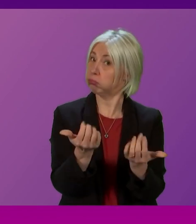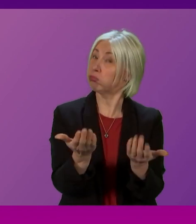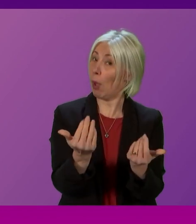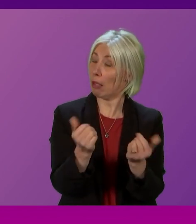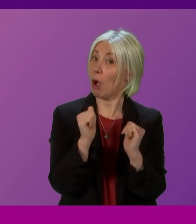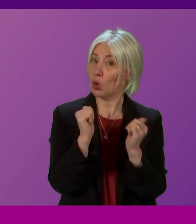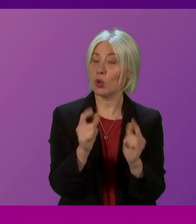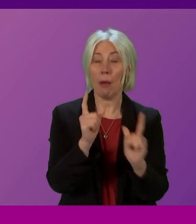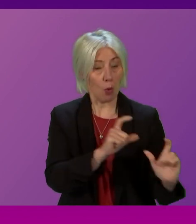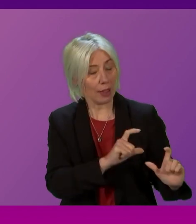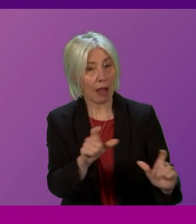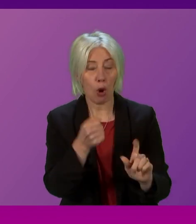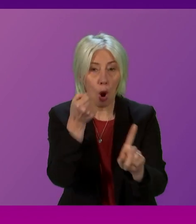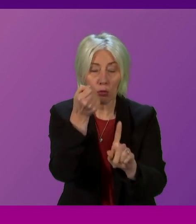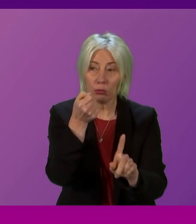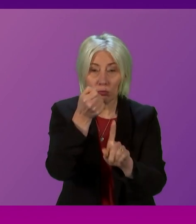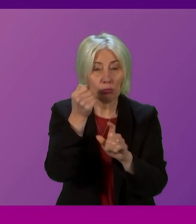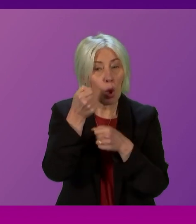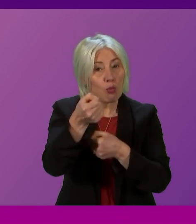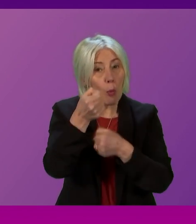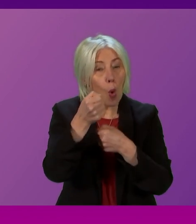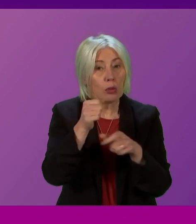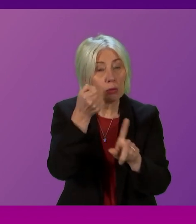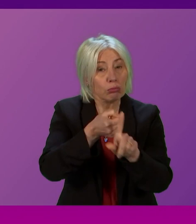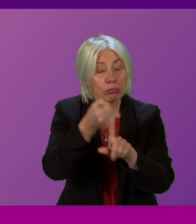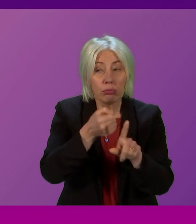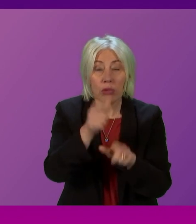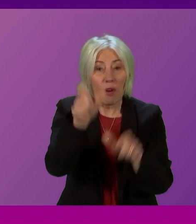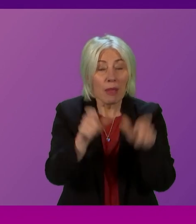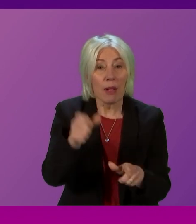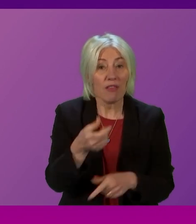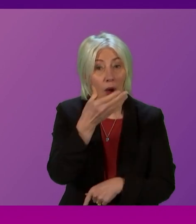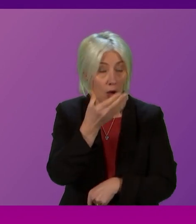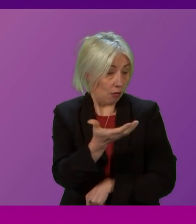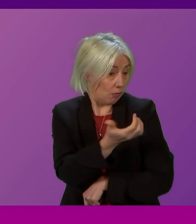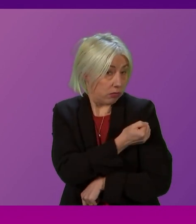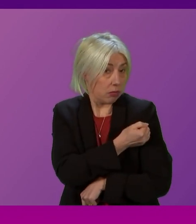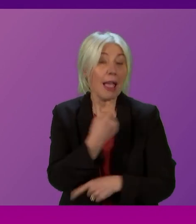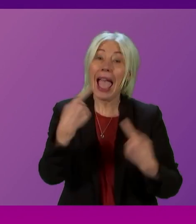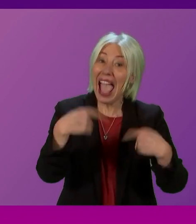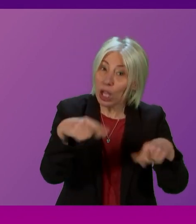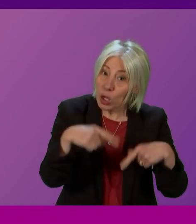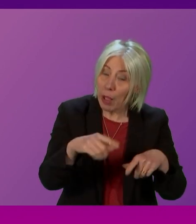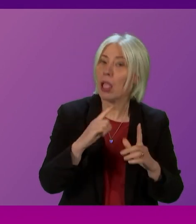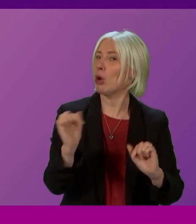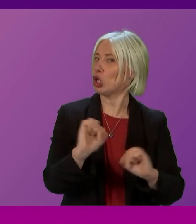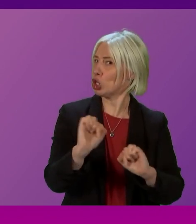We will continue to promote vaccine uptake for those who are eligible but have not yet been vaccinated.